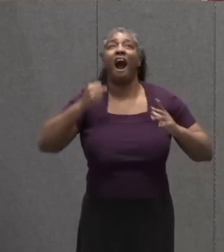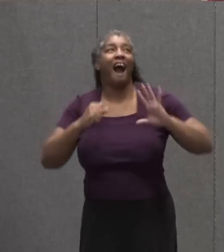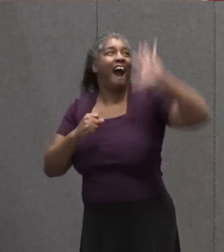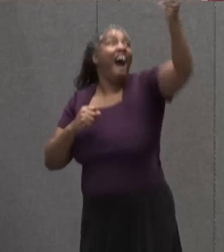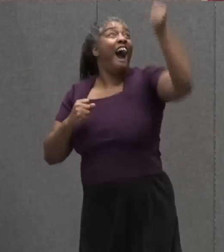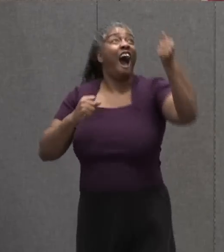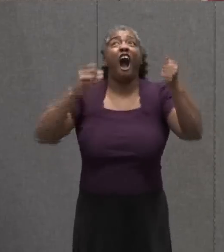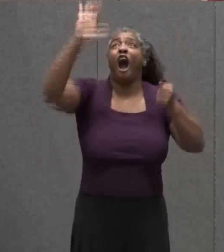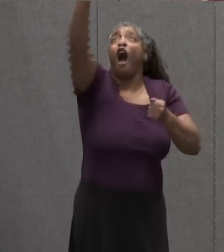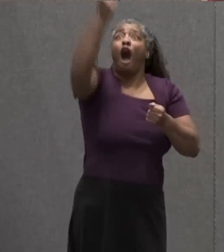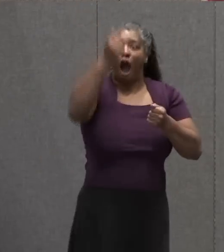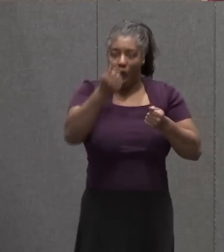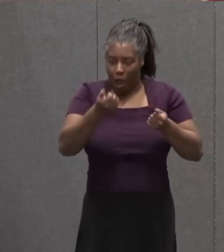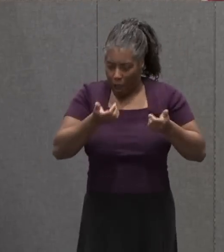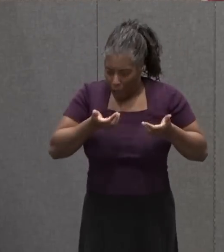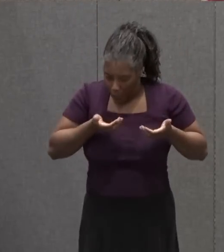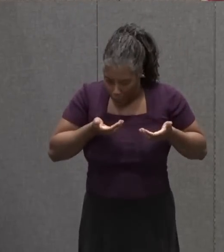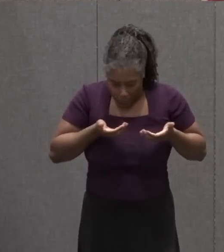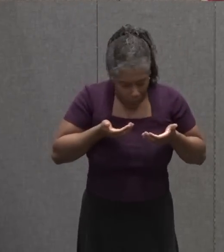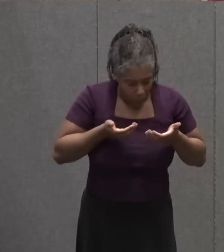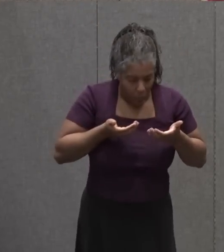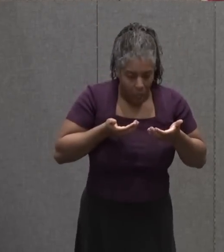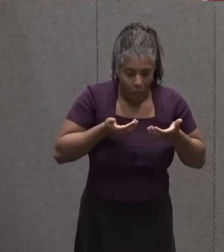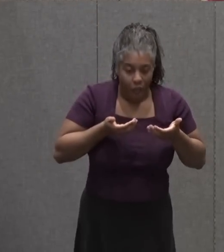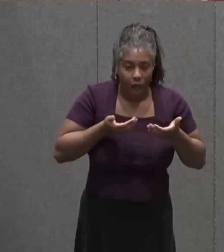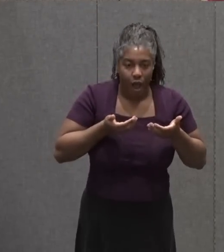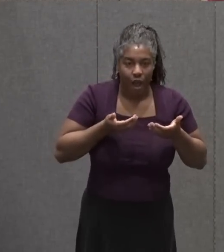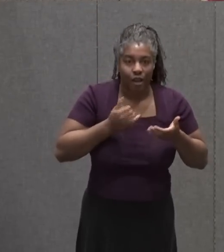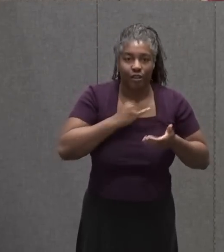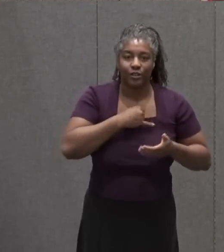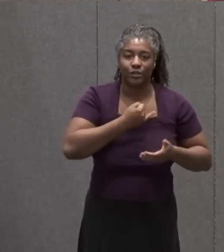Jerome had no words to describe how happy that made him.